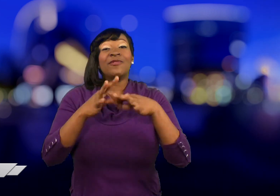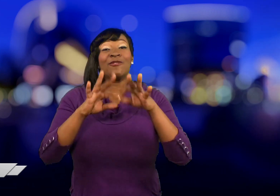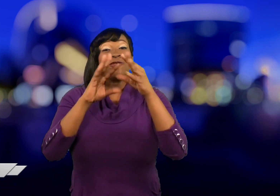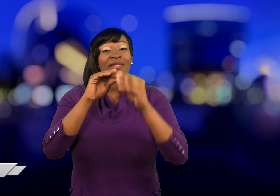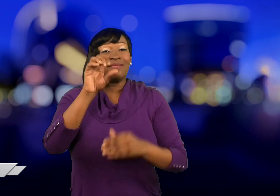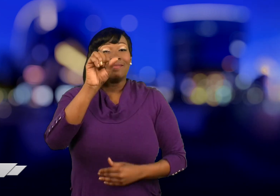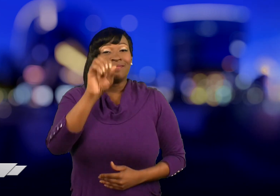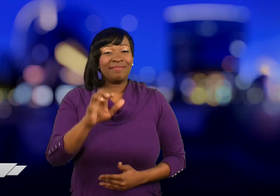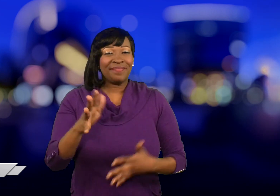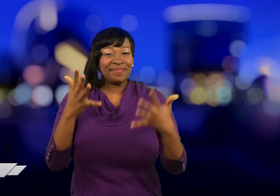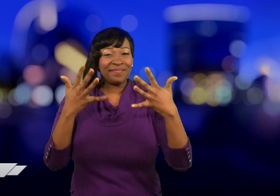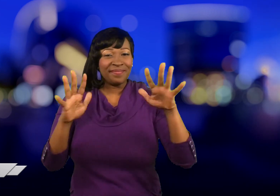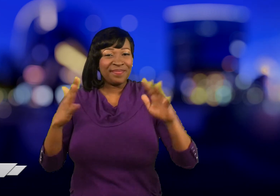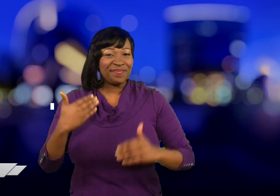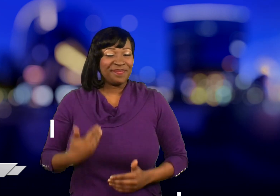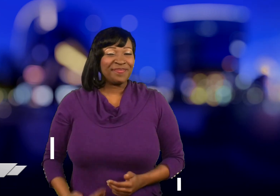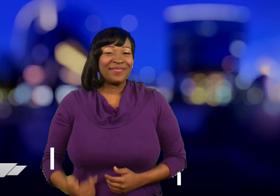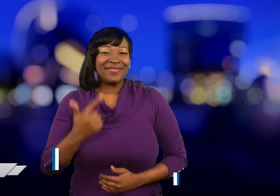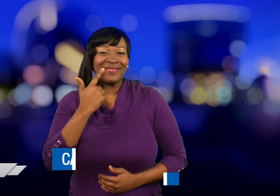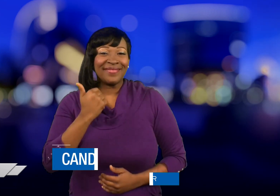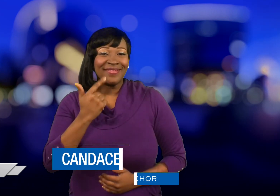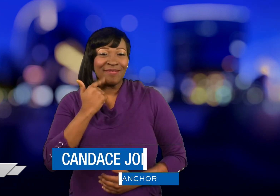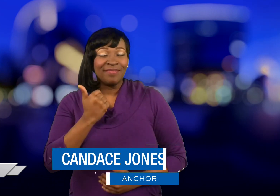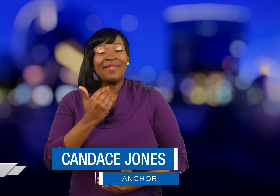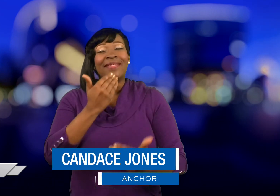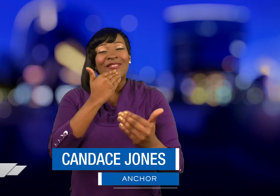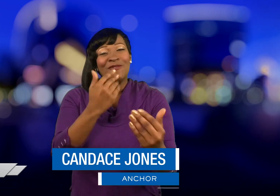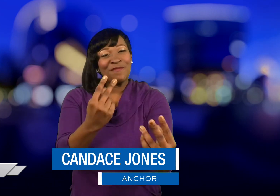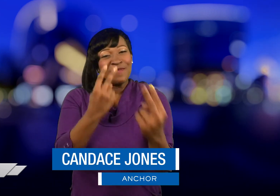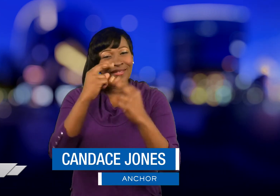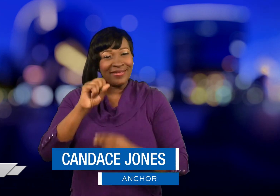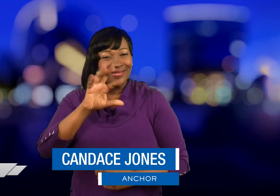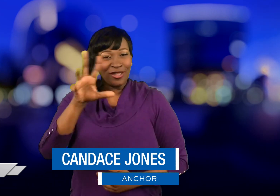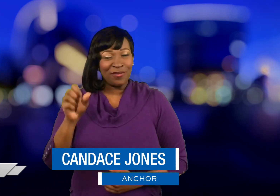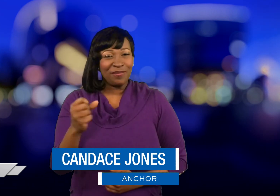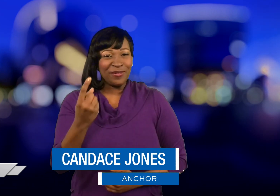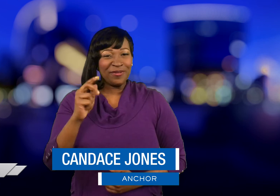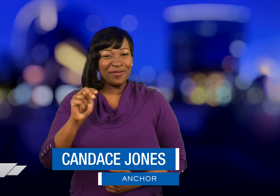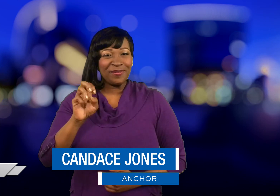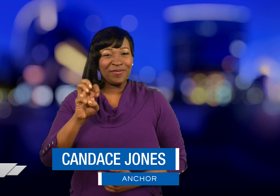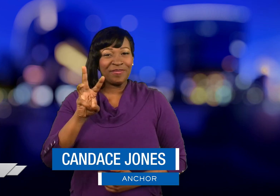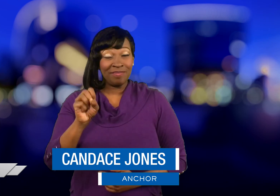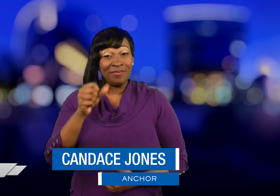And those are your top stories for today. I'm Candace Jones. Thank you for watching Sign1News.